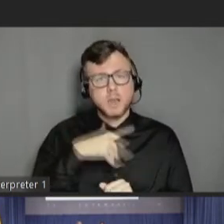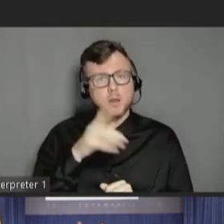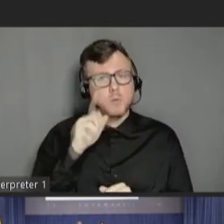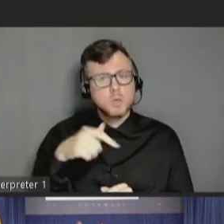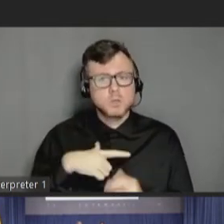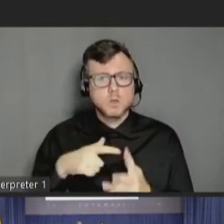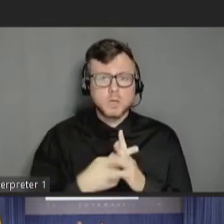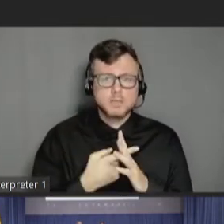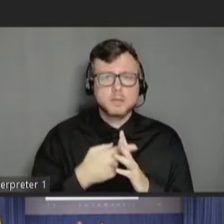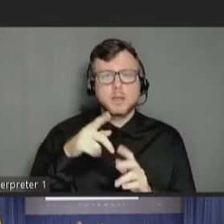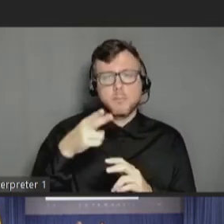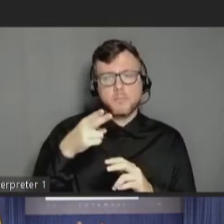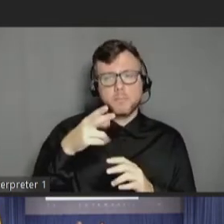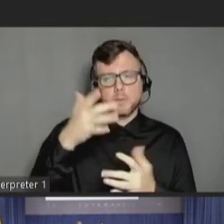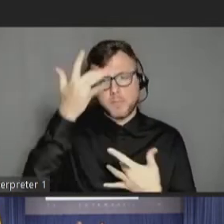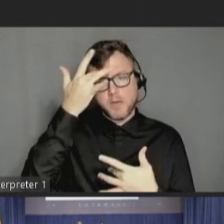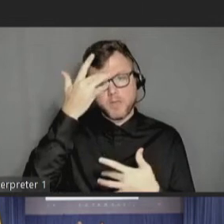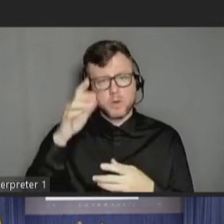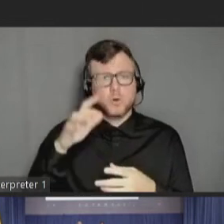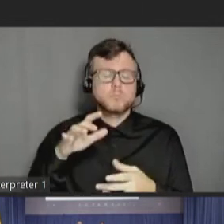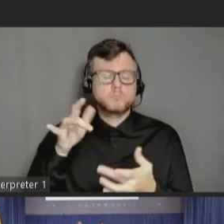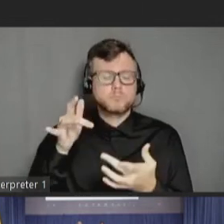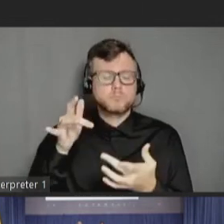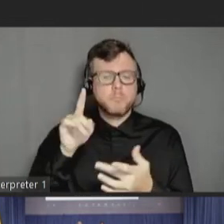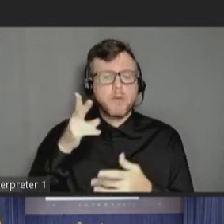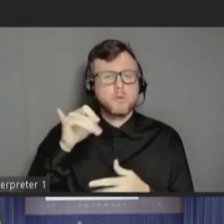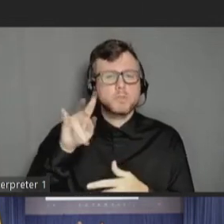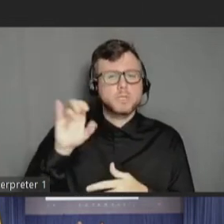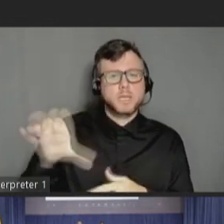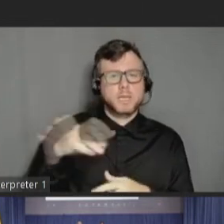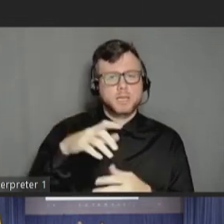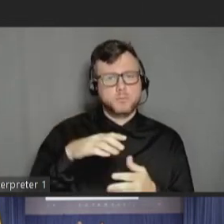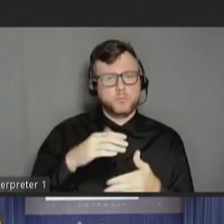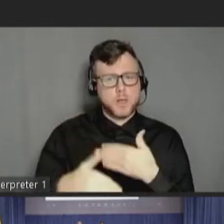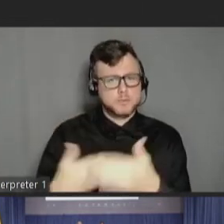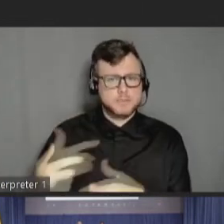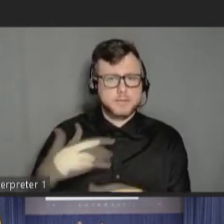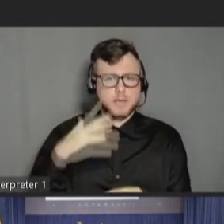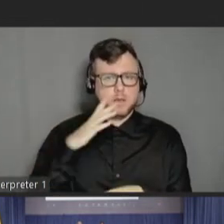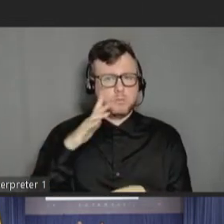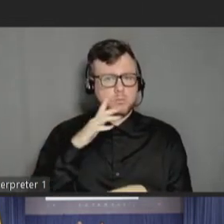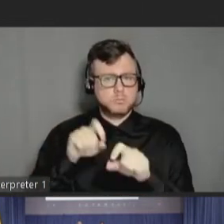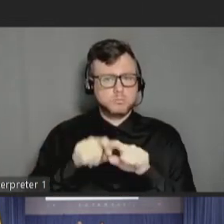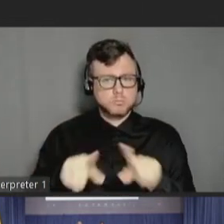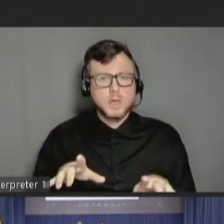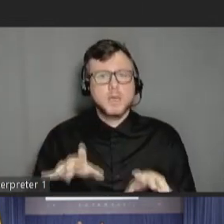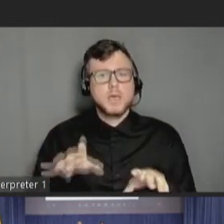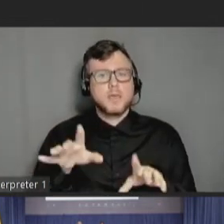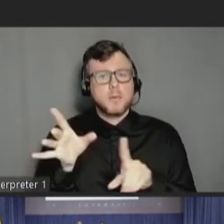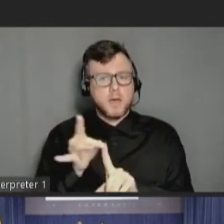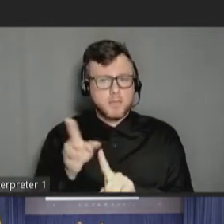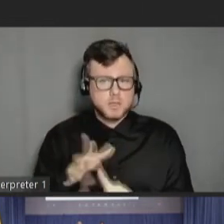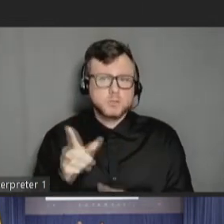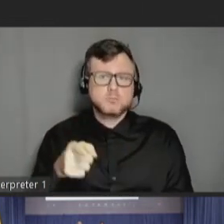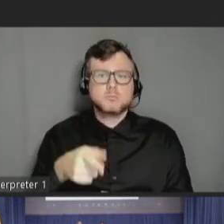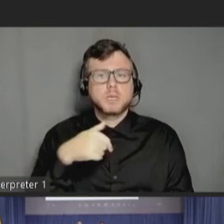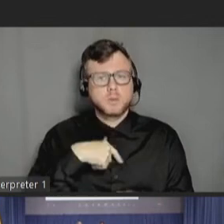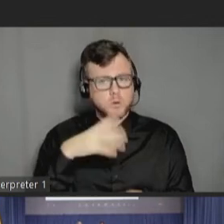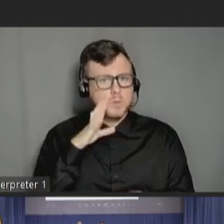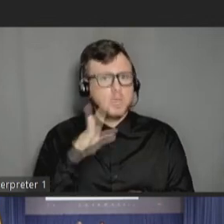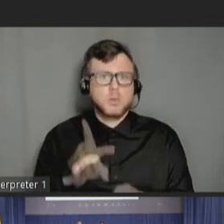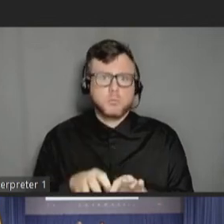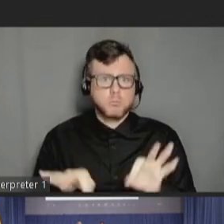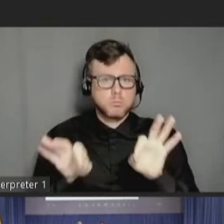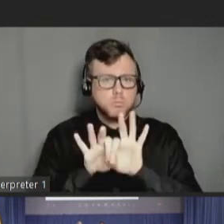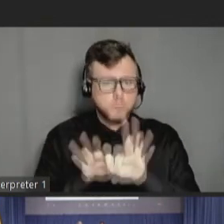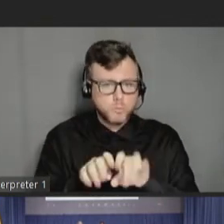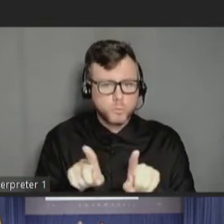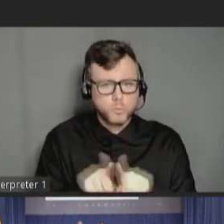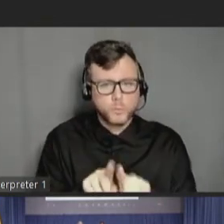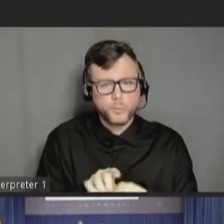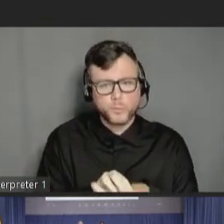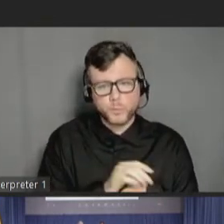like dissemination of the pathogen, that would be definitely a major plus. Next, please.